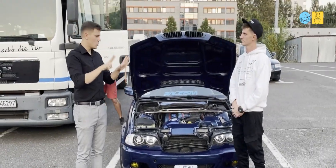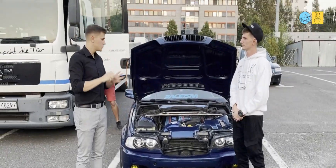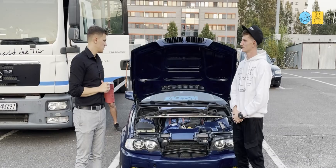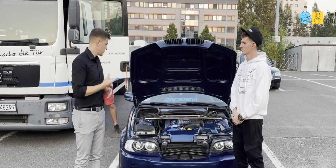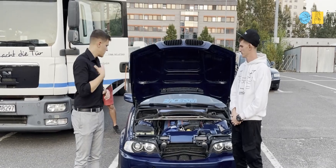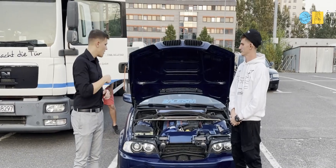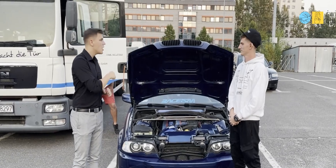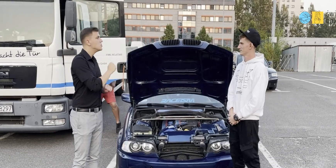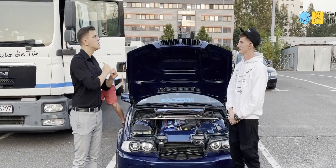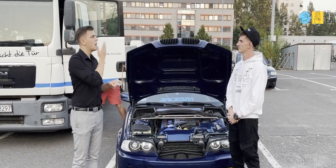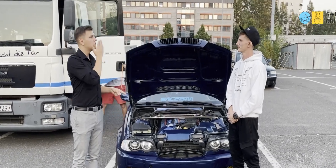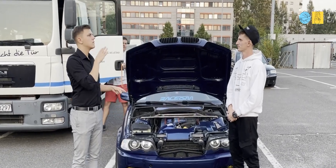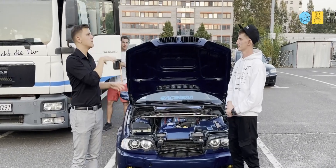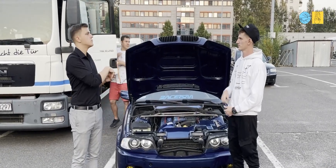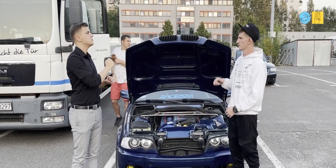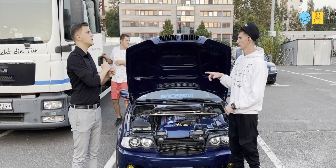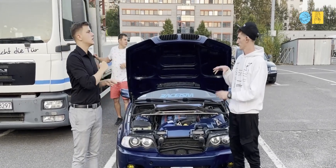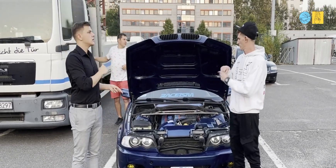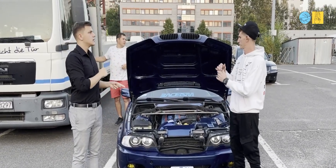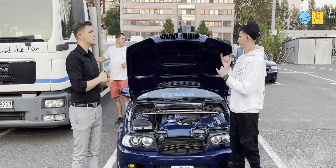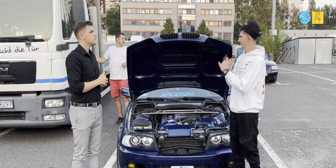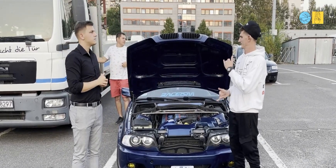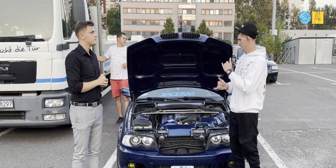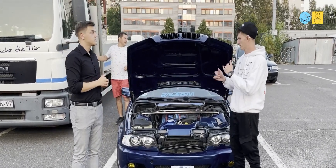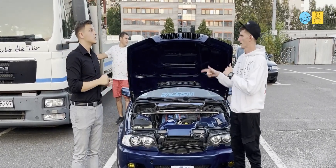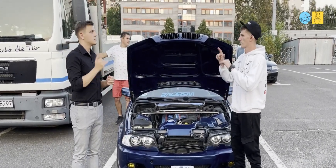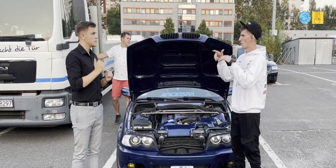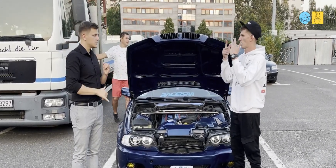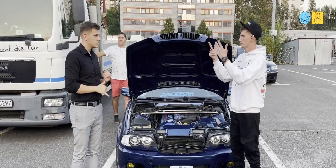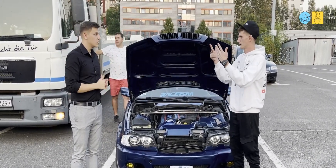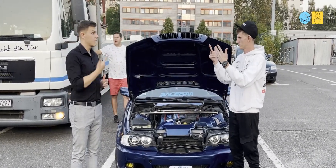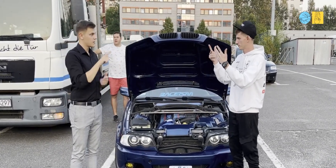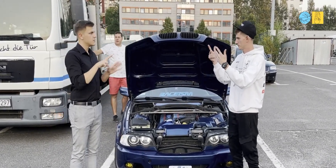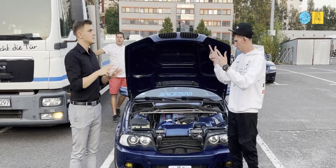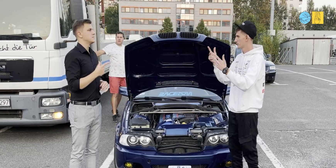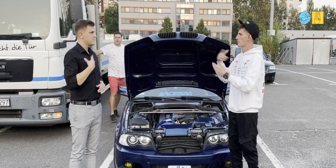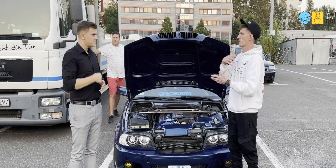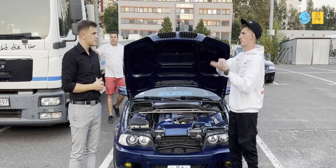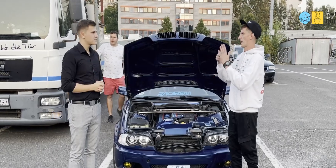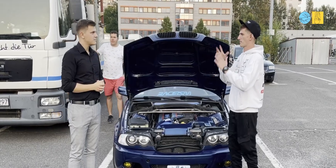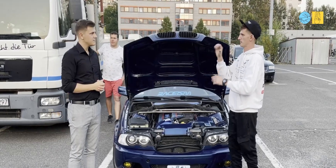[K] And what's the engine in it? [G]: Gasoline, 2.8 liters, but plans to do a 3.2